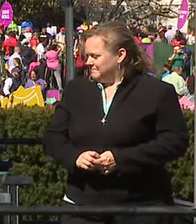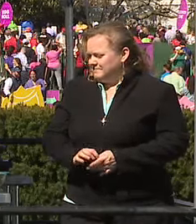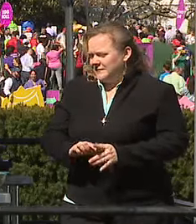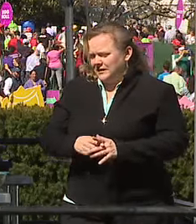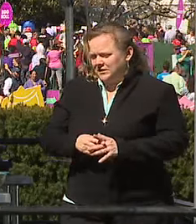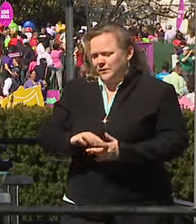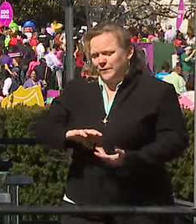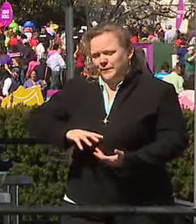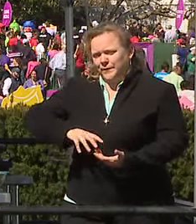I'm just going to let this whip for a little bit and